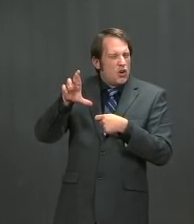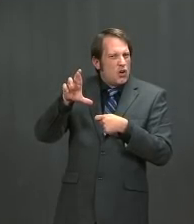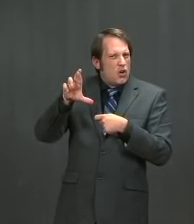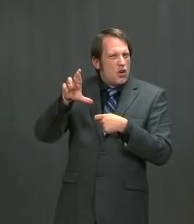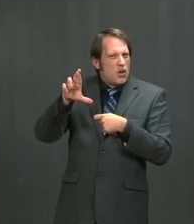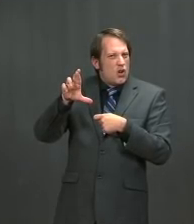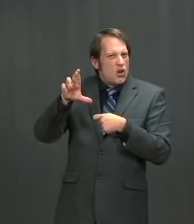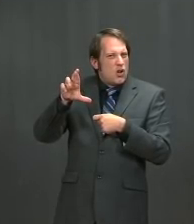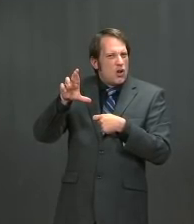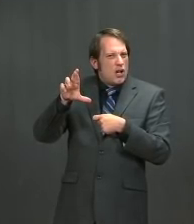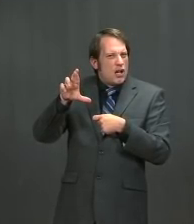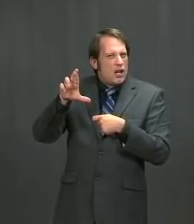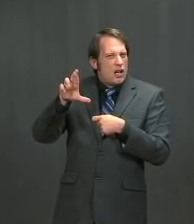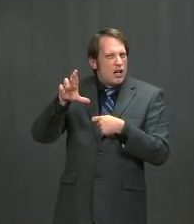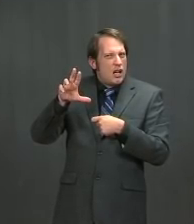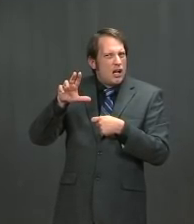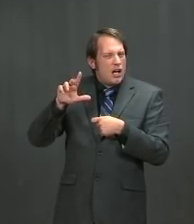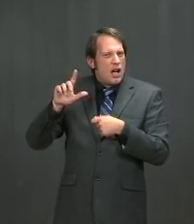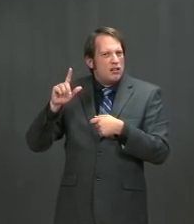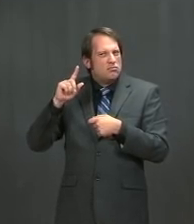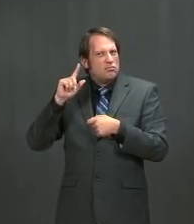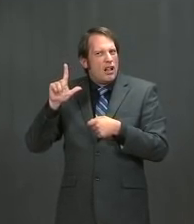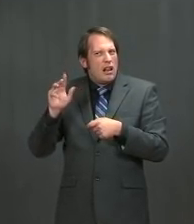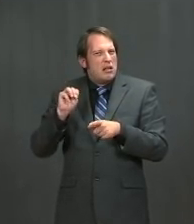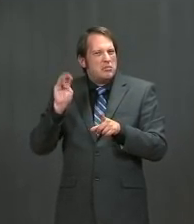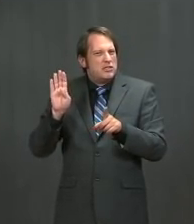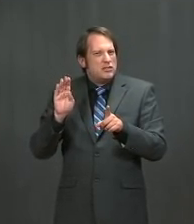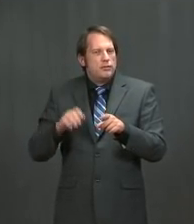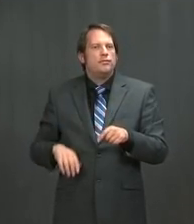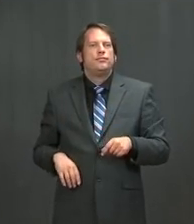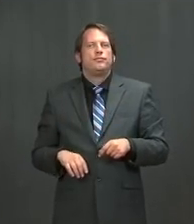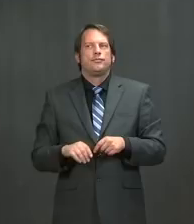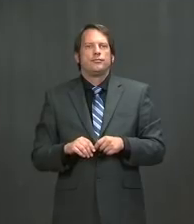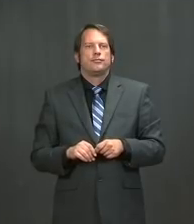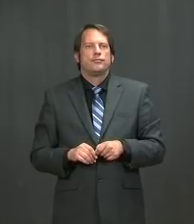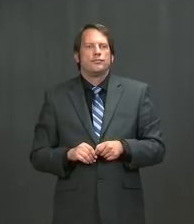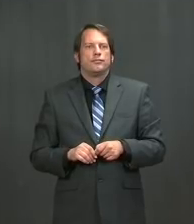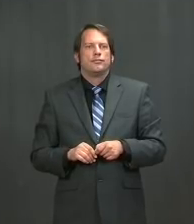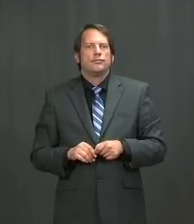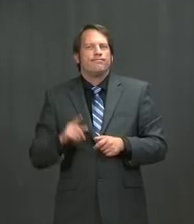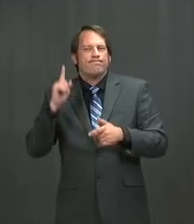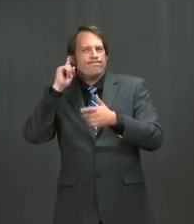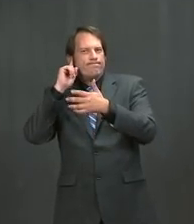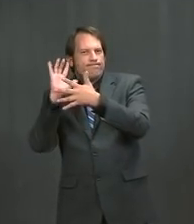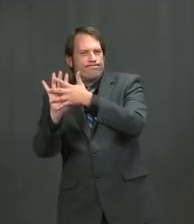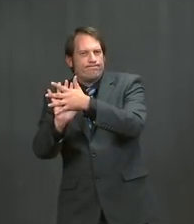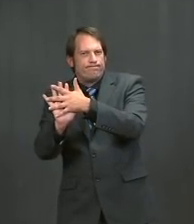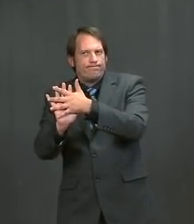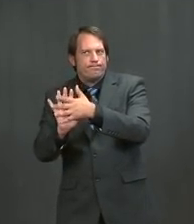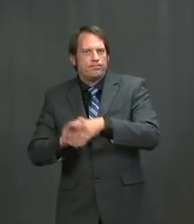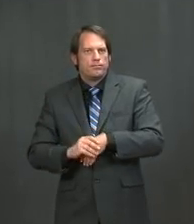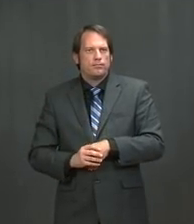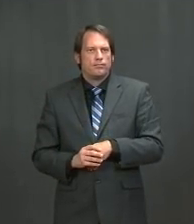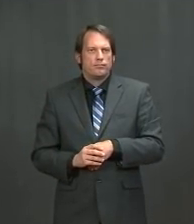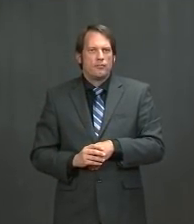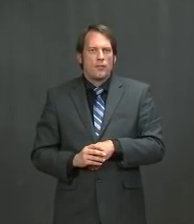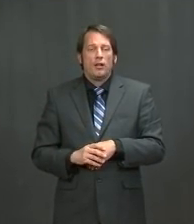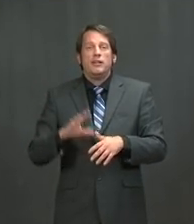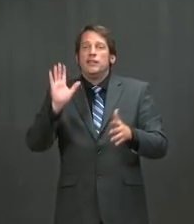who is beloved by Capitol Hill, as you all know. And so she is, of course, playing a very important role. But we didn't have one for some period of time